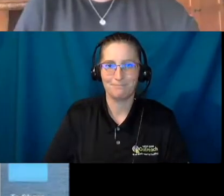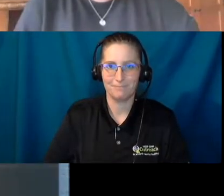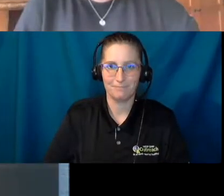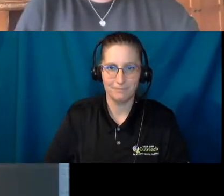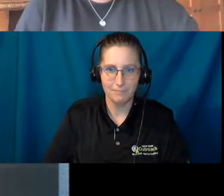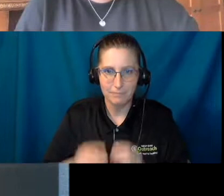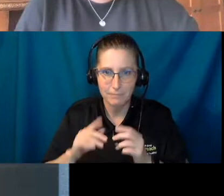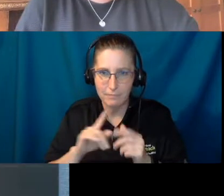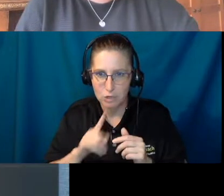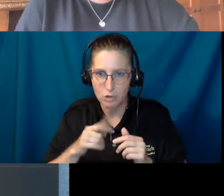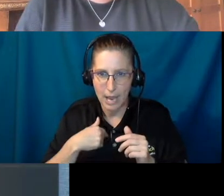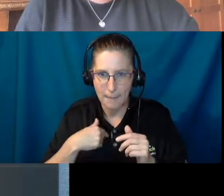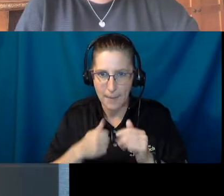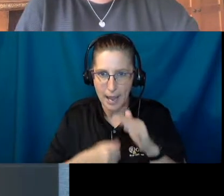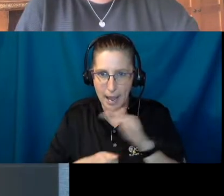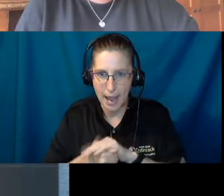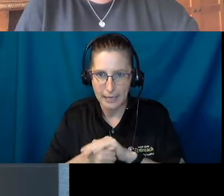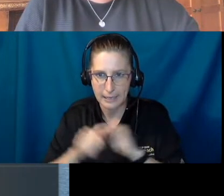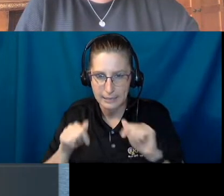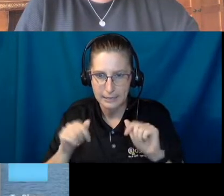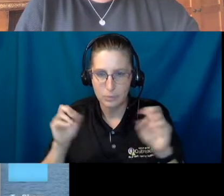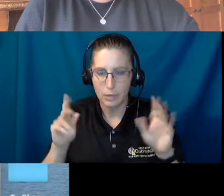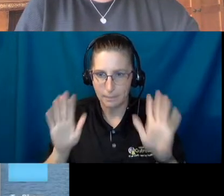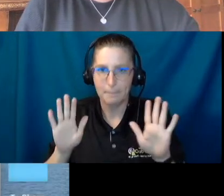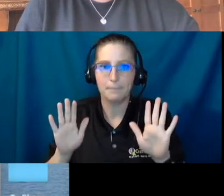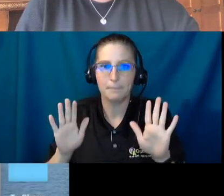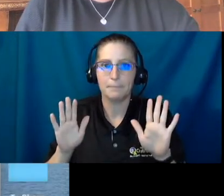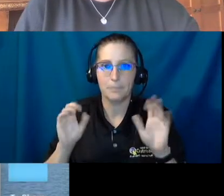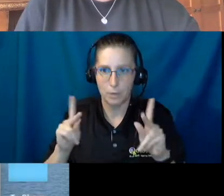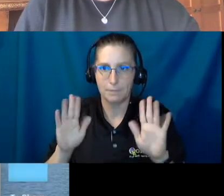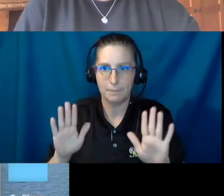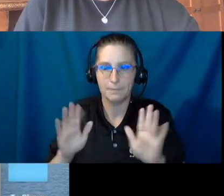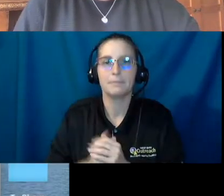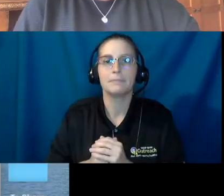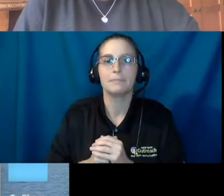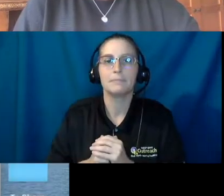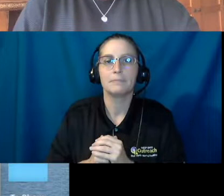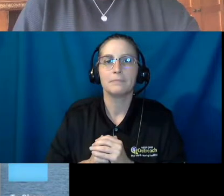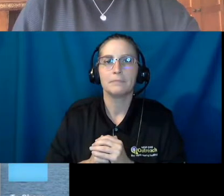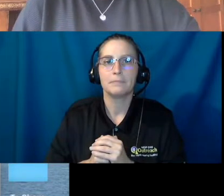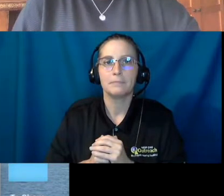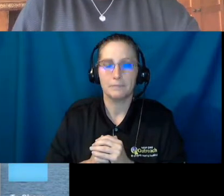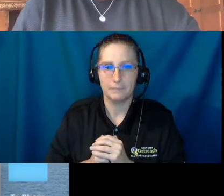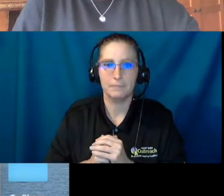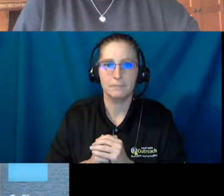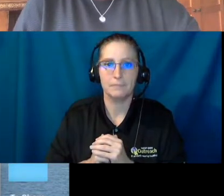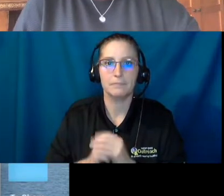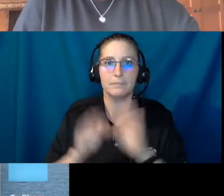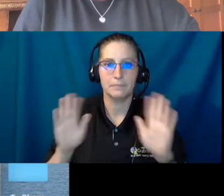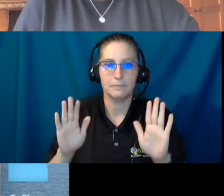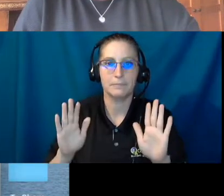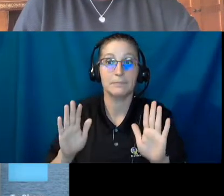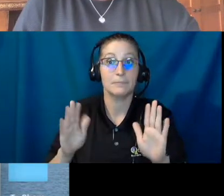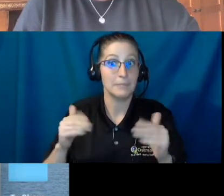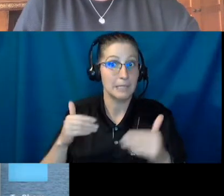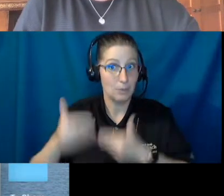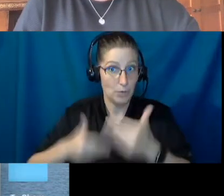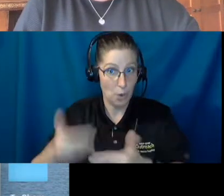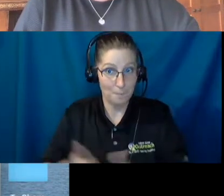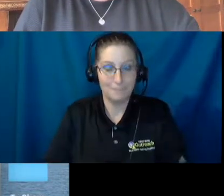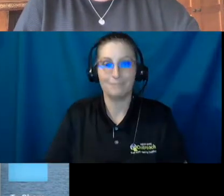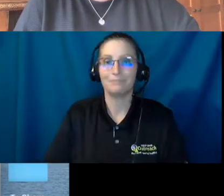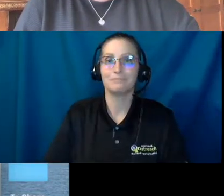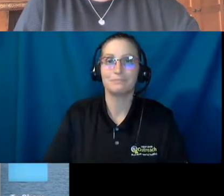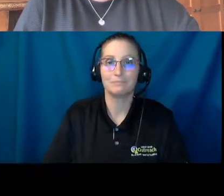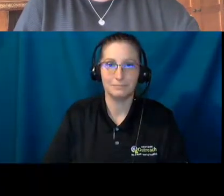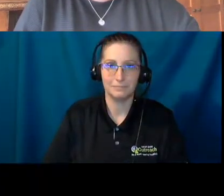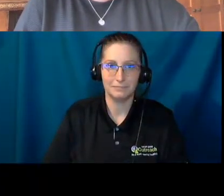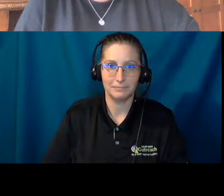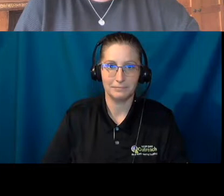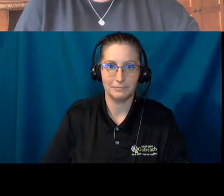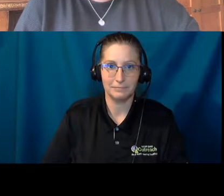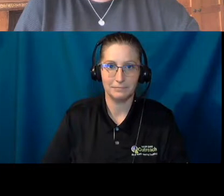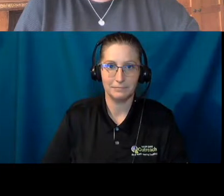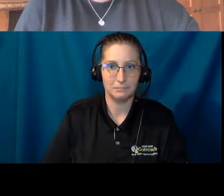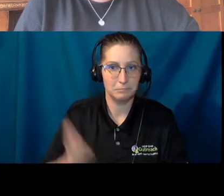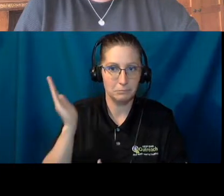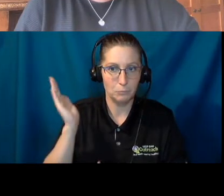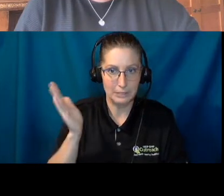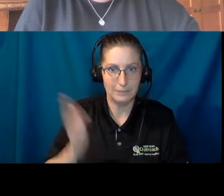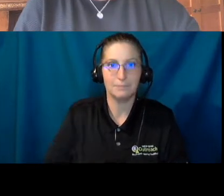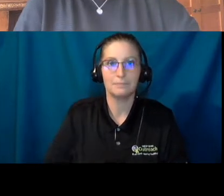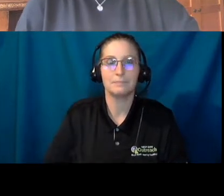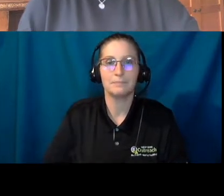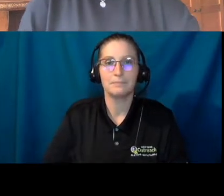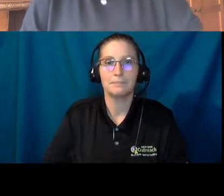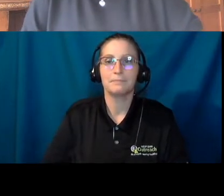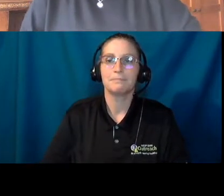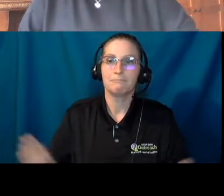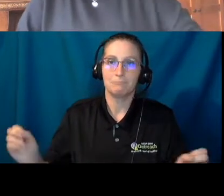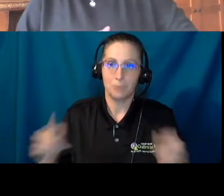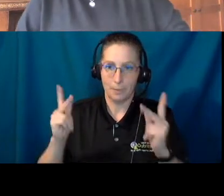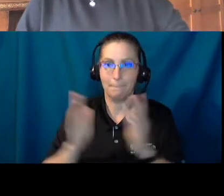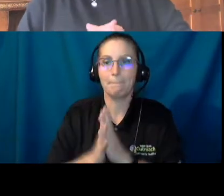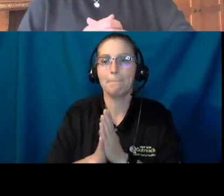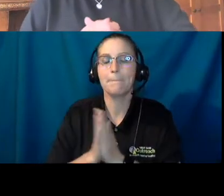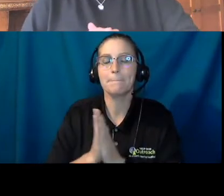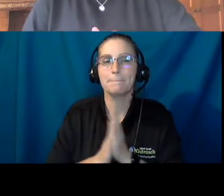going to make sure I'm hiding this, okay. Okay. So here we go. Present. Okay. So Hi,